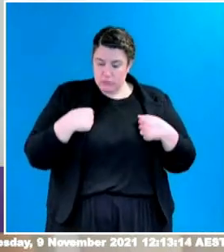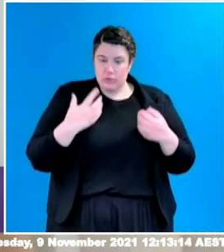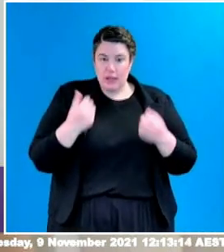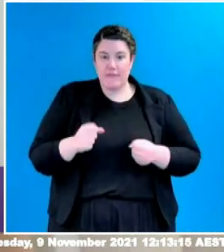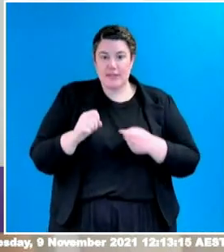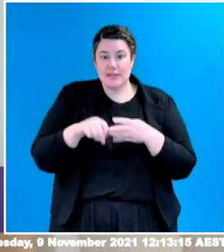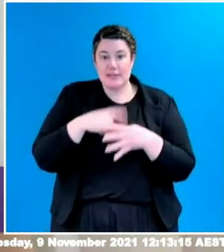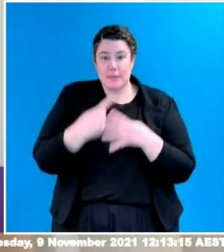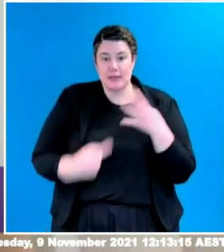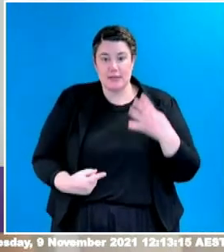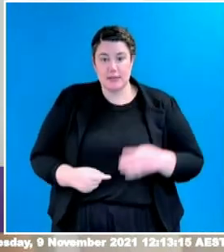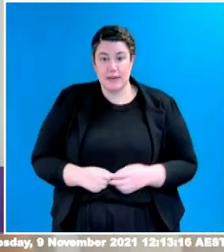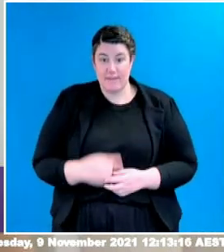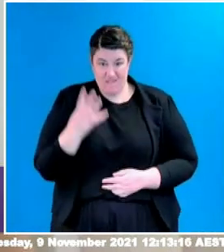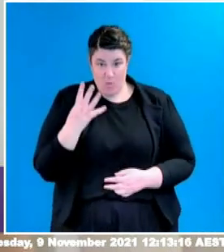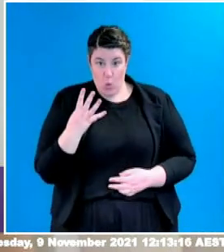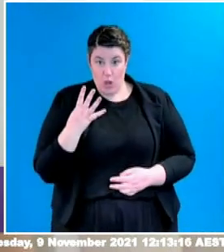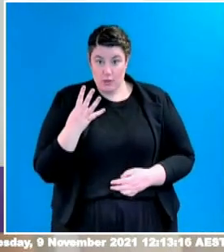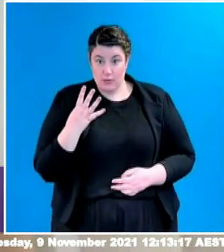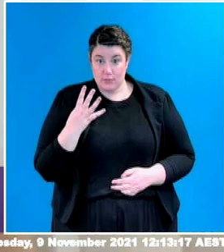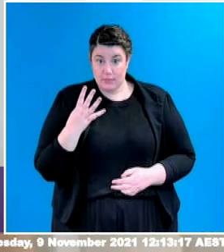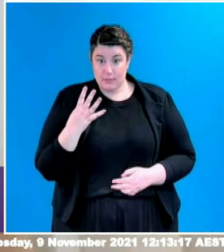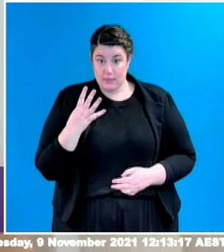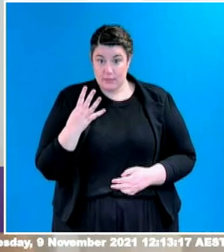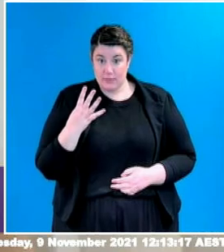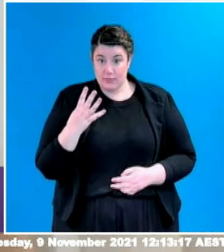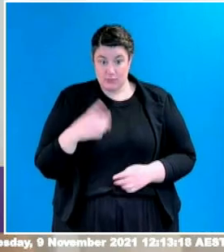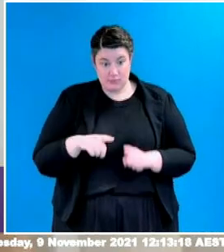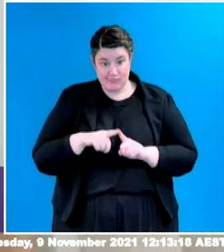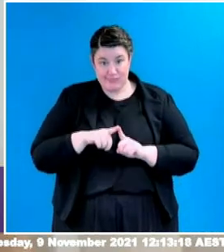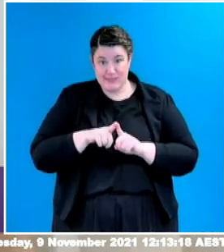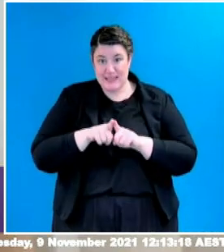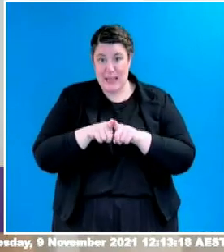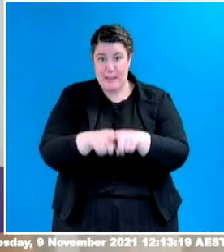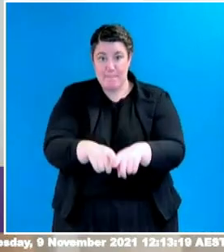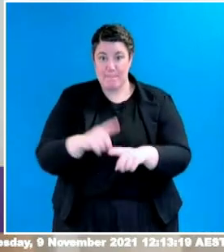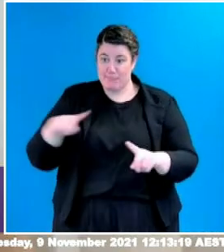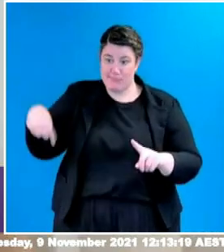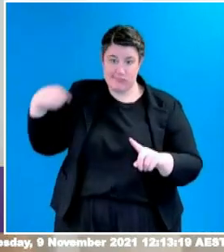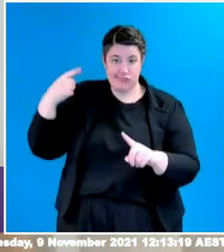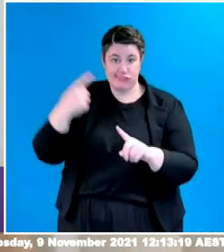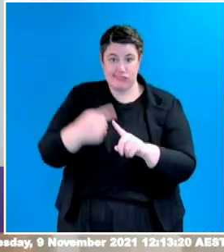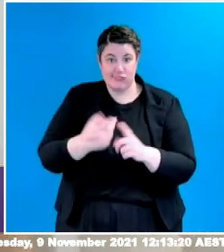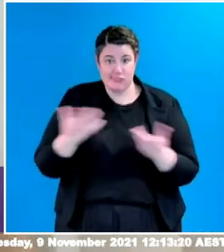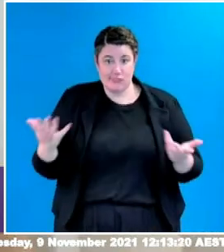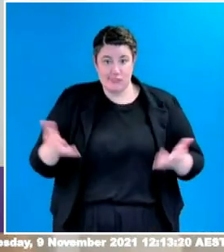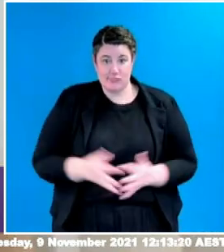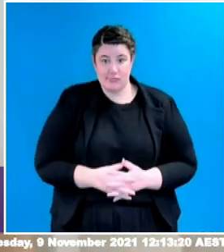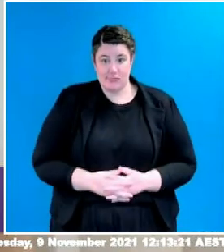of Australia. Four. That number has been static for some years. The personnel have changed slightly.